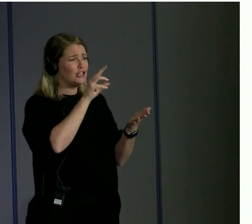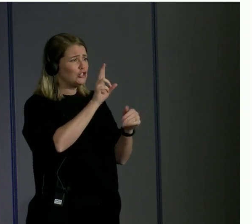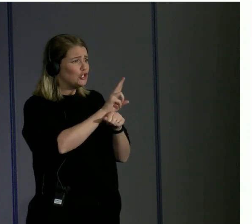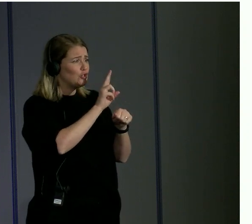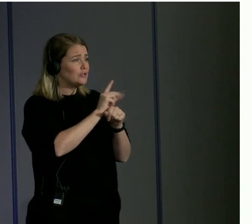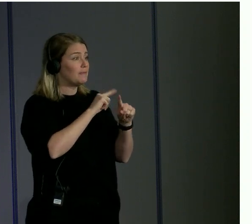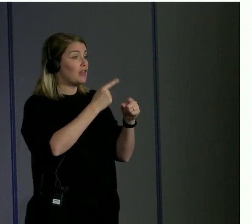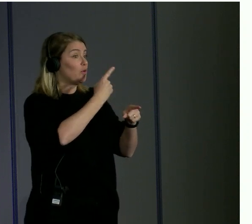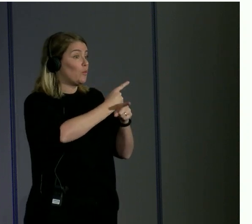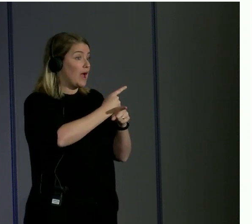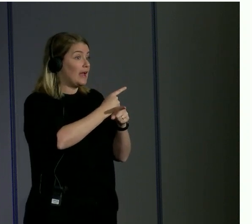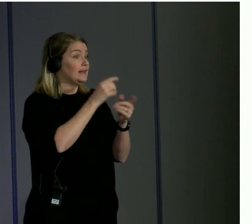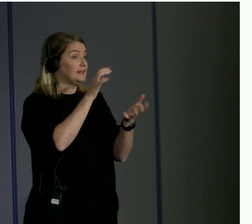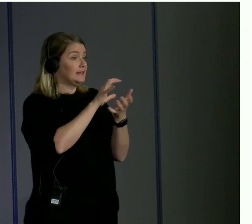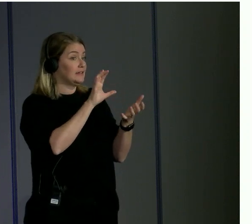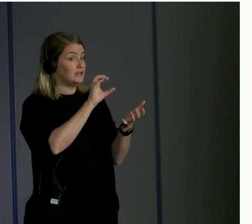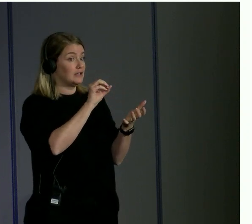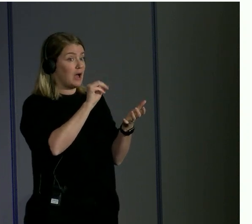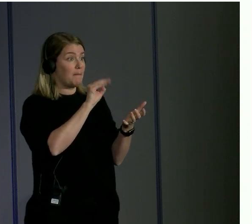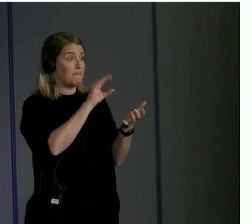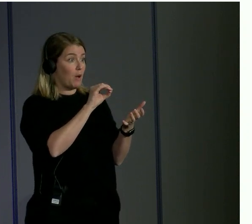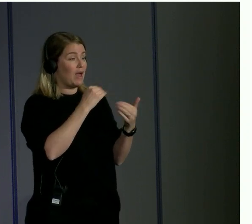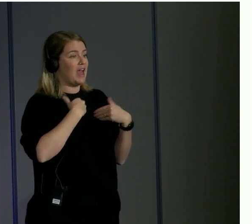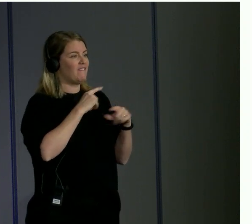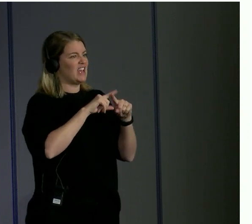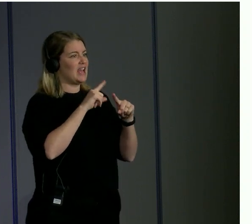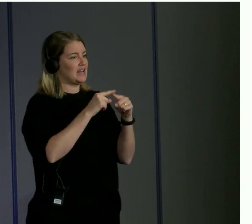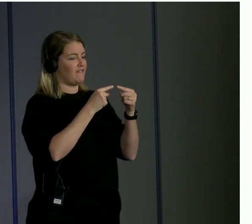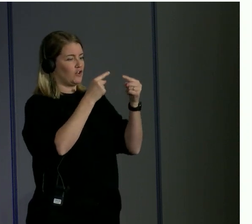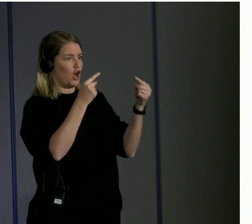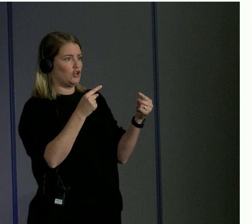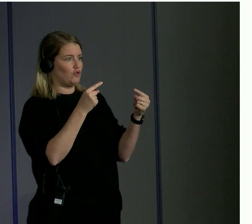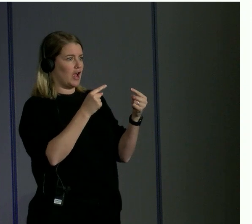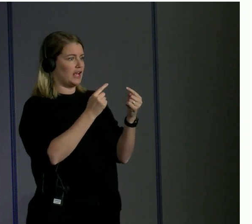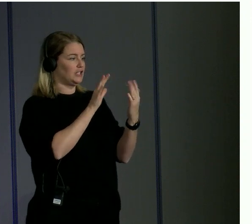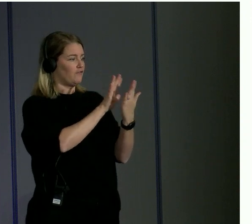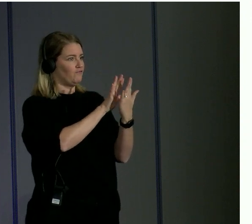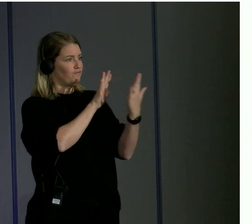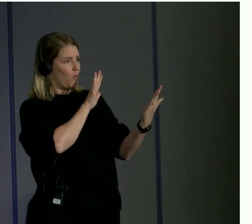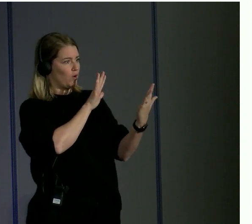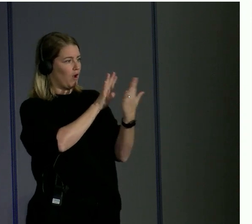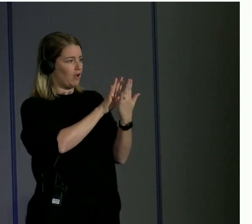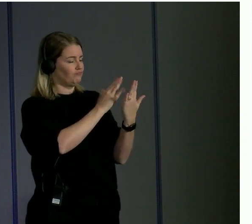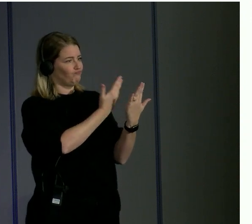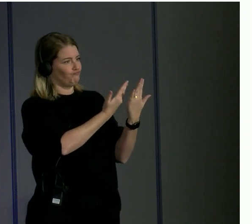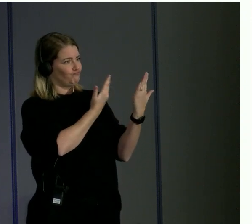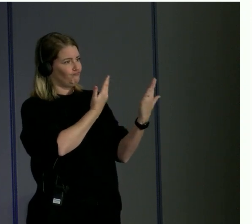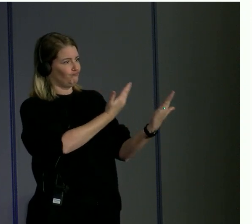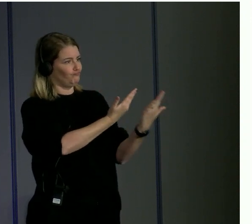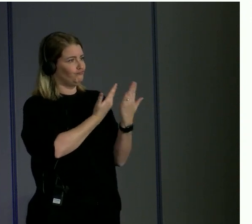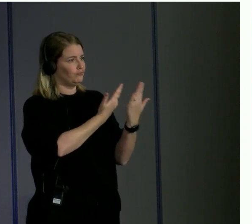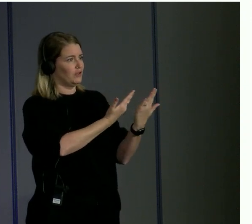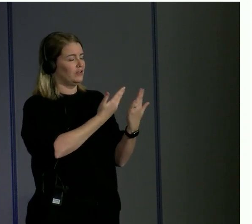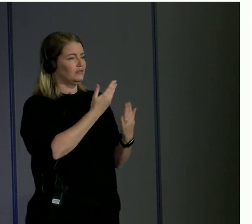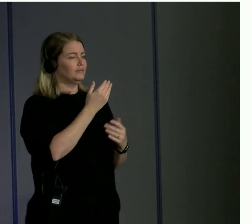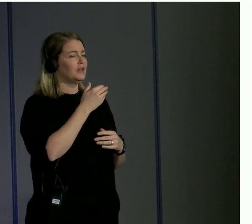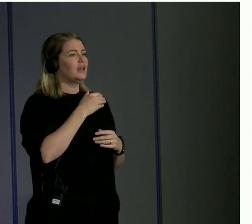combination, so you have contrast, foreground, background, and one element to another. If you